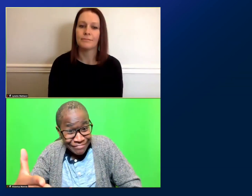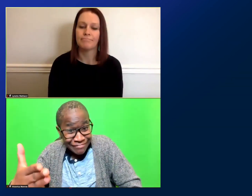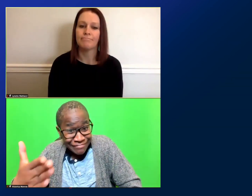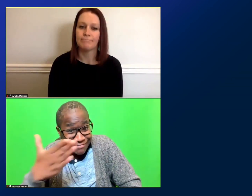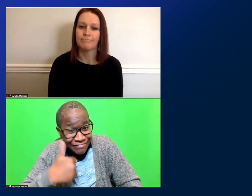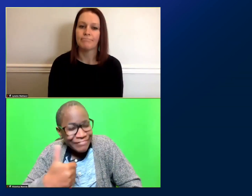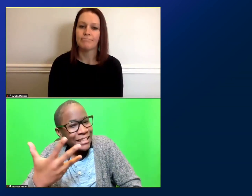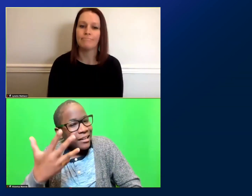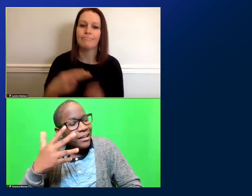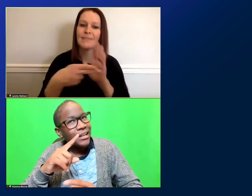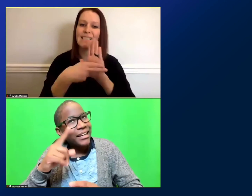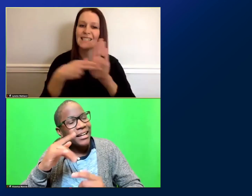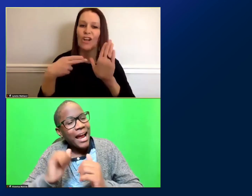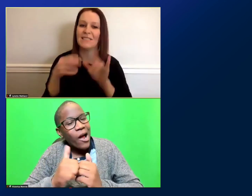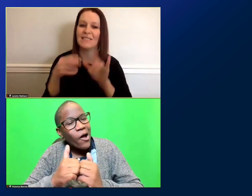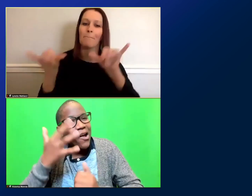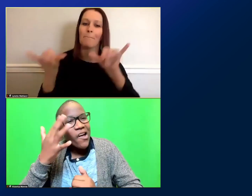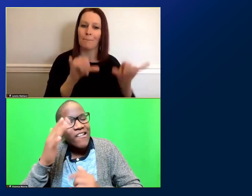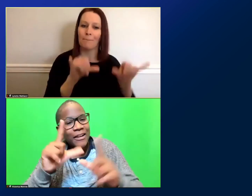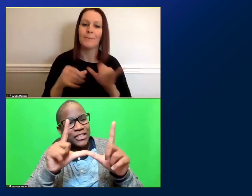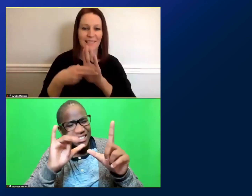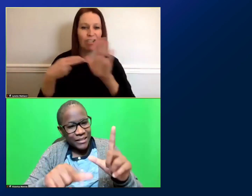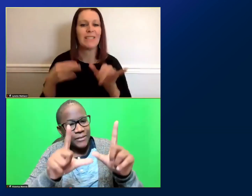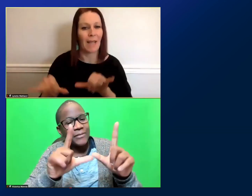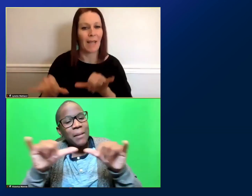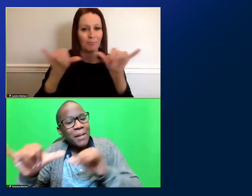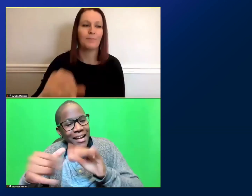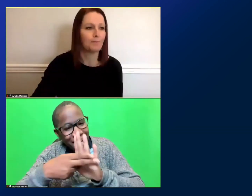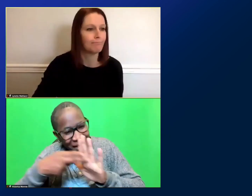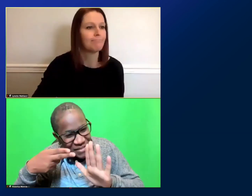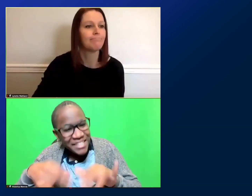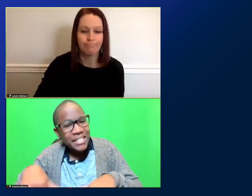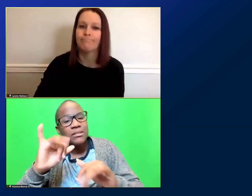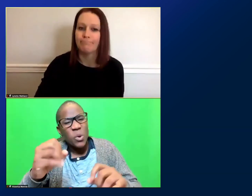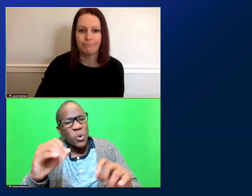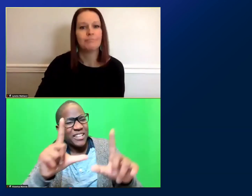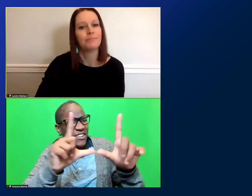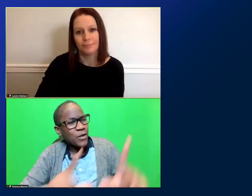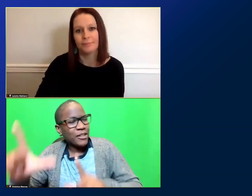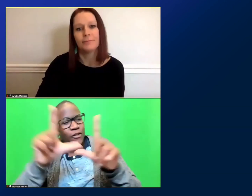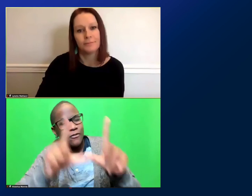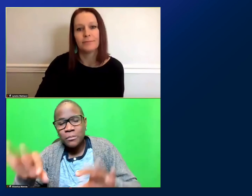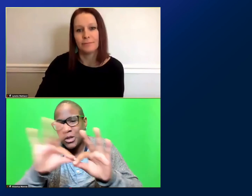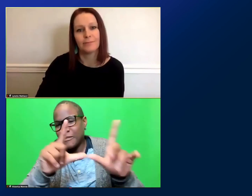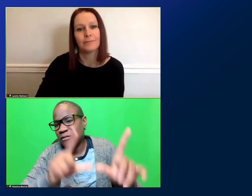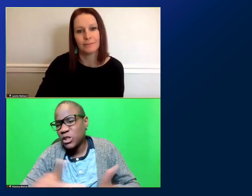um yeah exactly and so we're getting rid of the stereotyping of certain animals by really